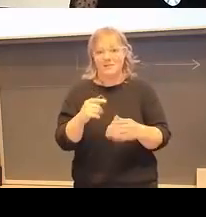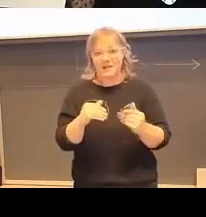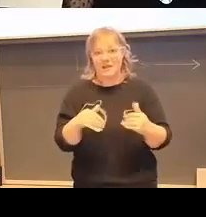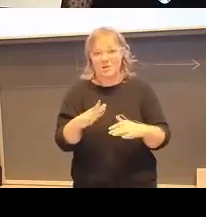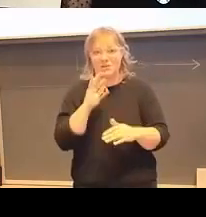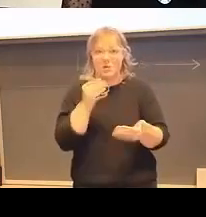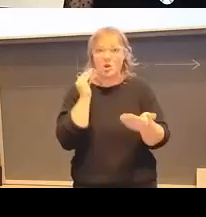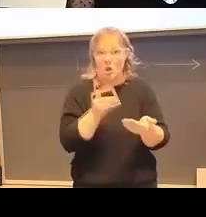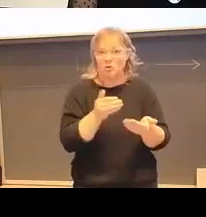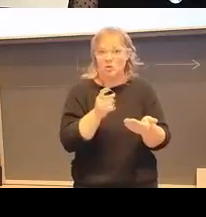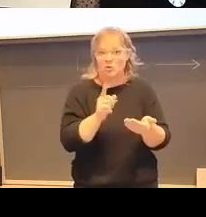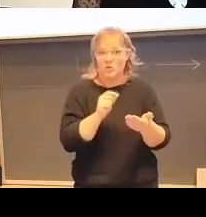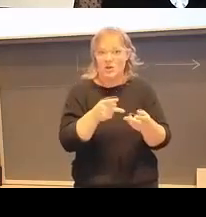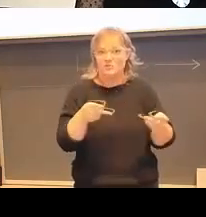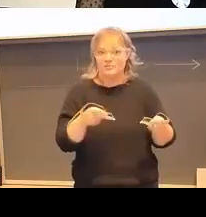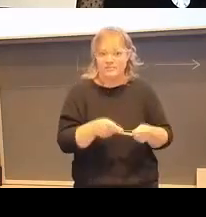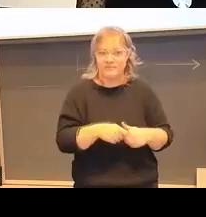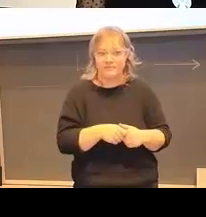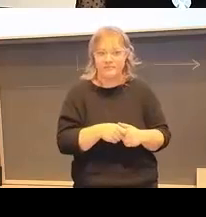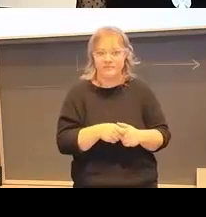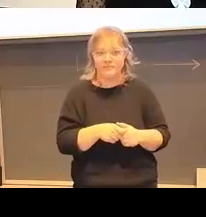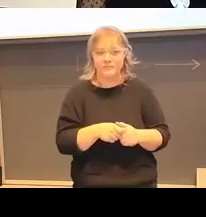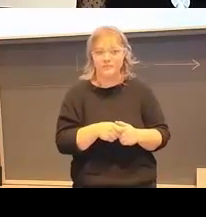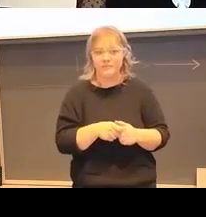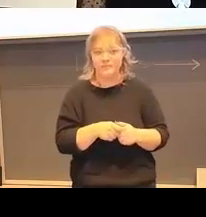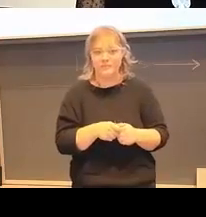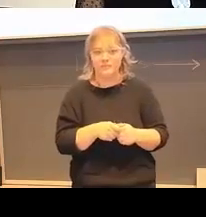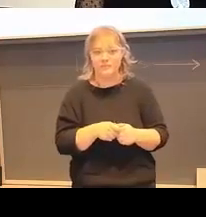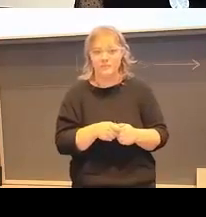enrolled in the second trial a national randomized trial aimed to improve the learning environment